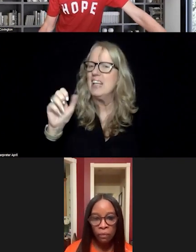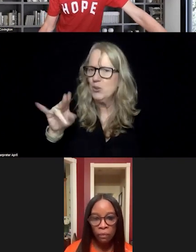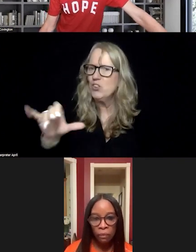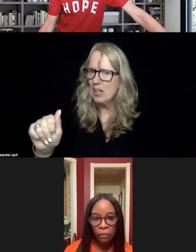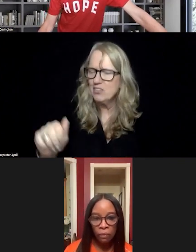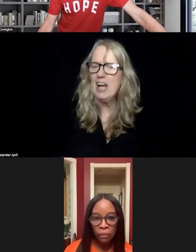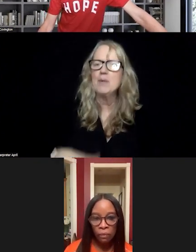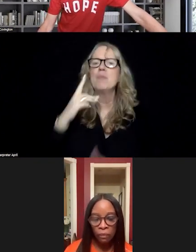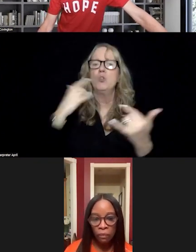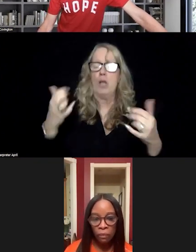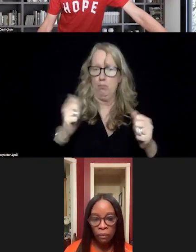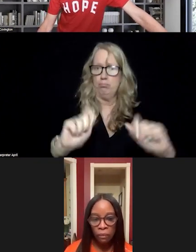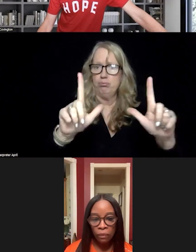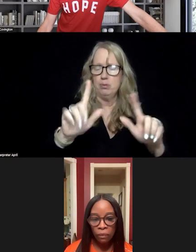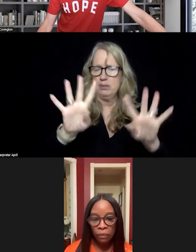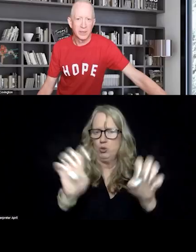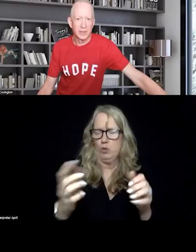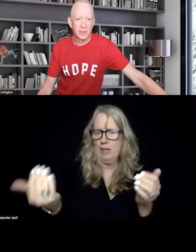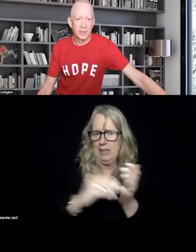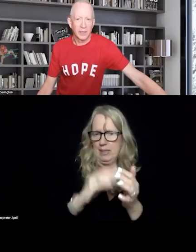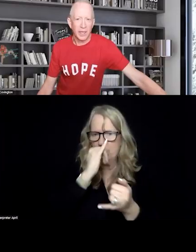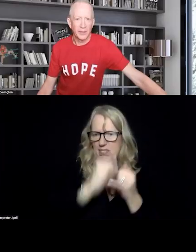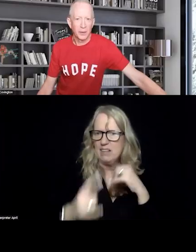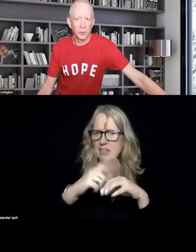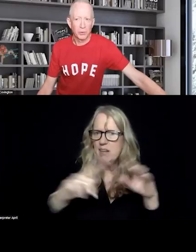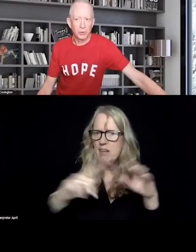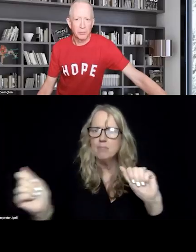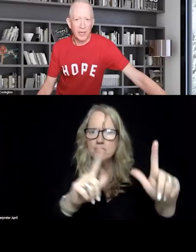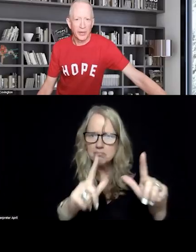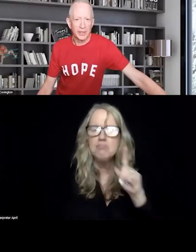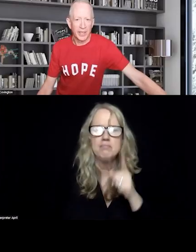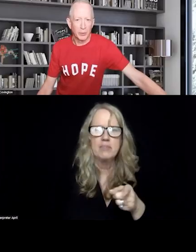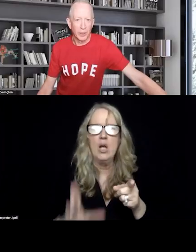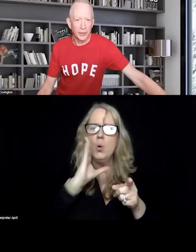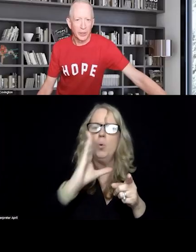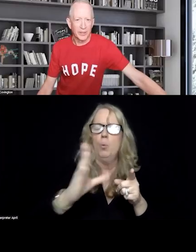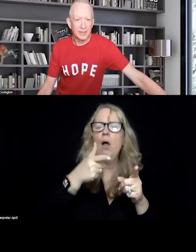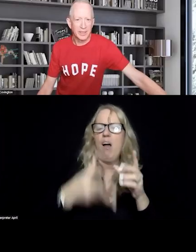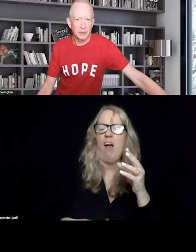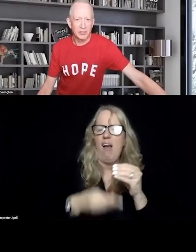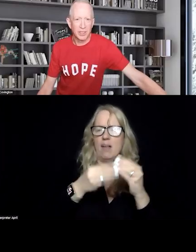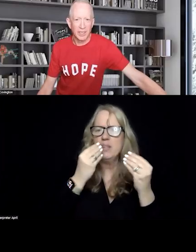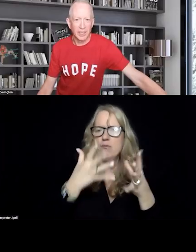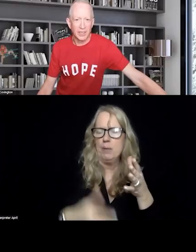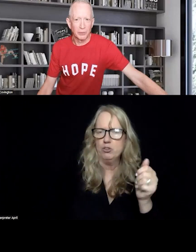SURVEY UP ONE FINAL TIME AND COMPILE THAT. WE ARE GOING